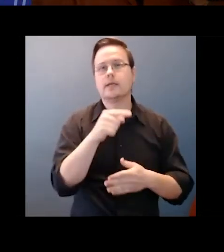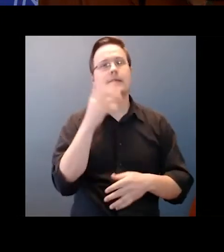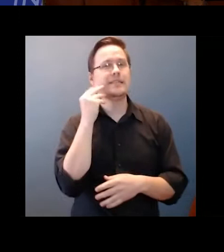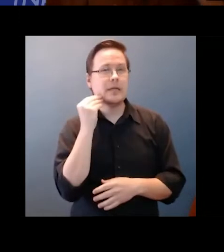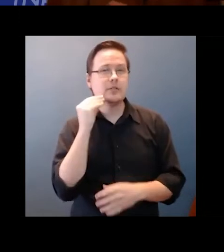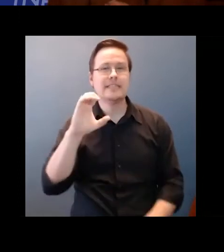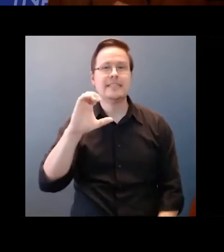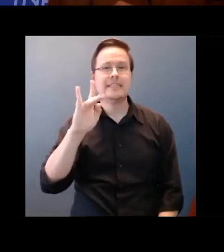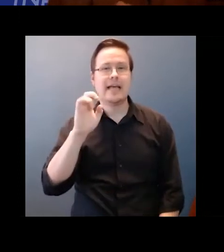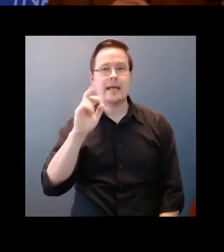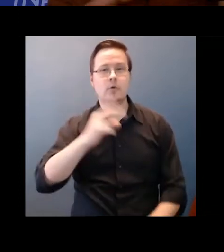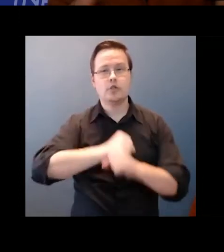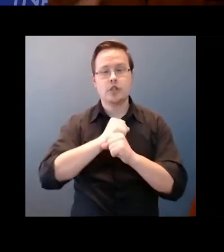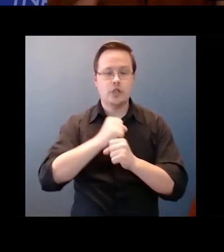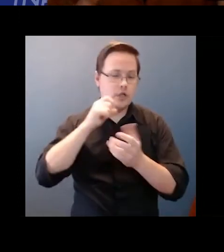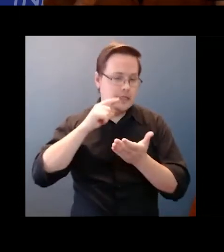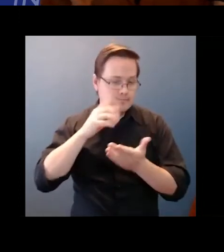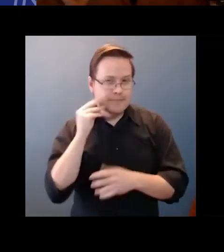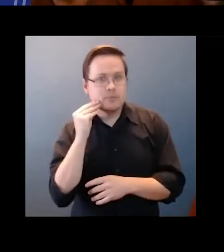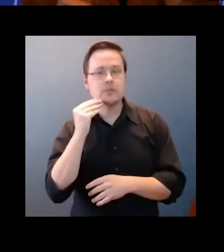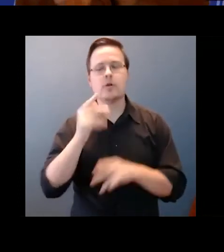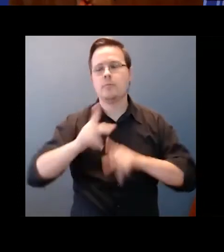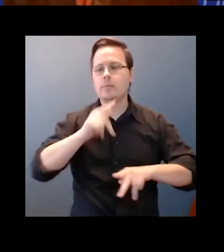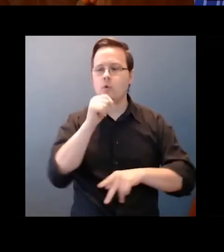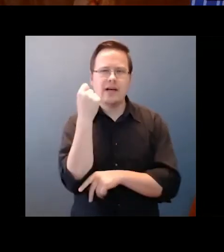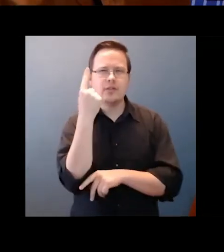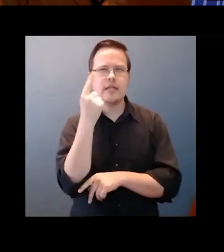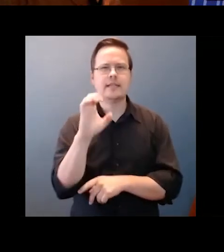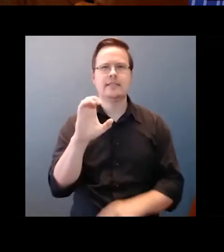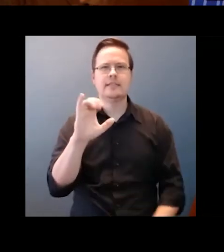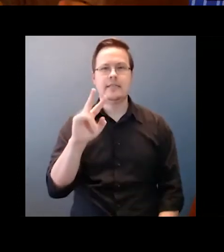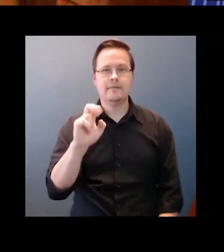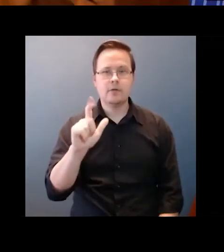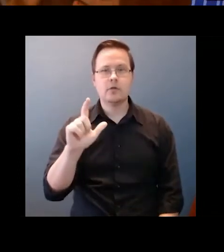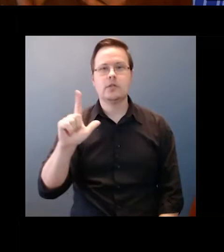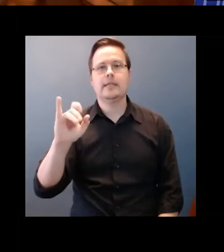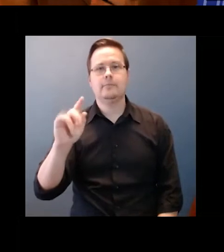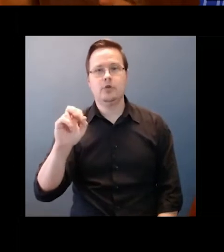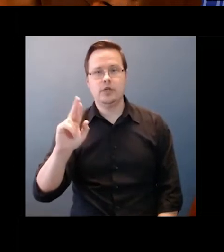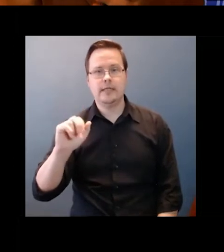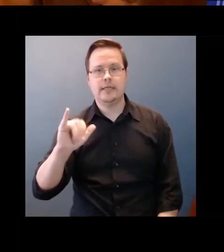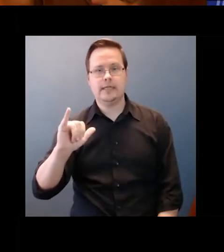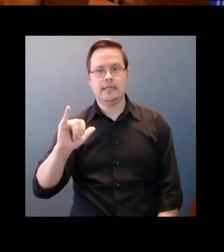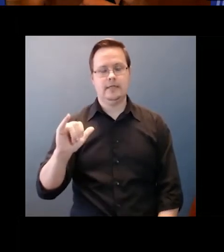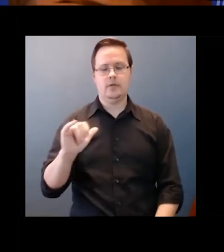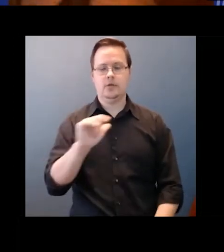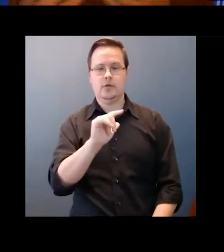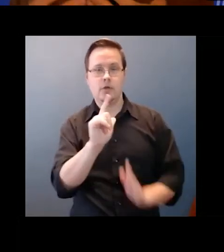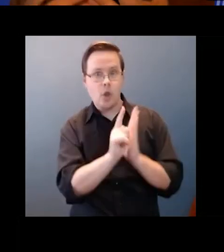or people understand Civil Liberties law. But also about half the board had seats reserved for representatives